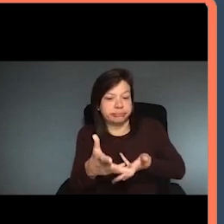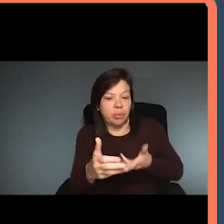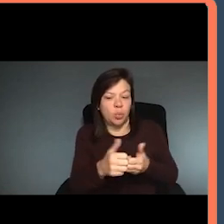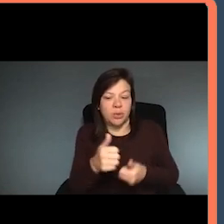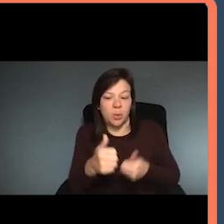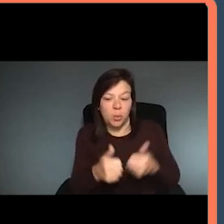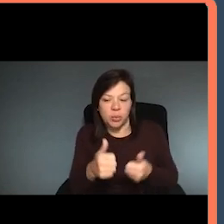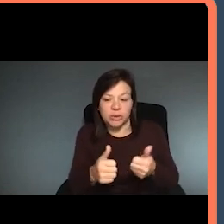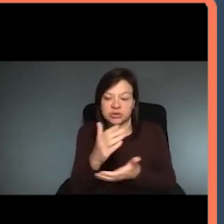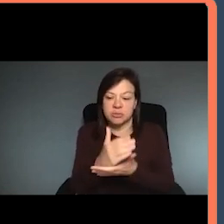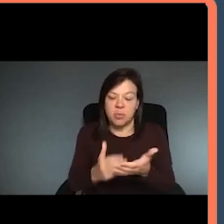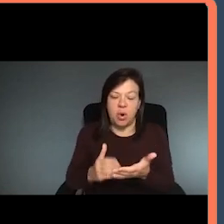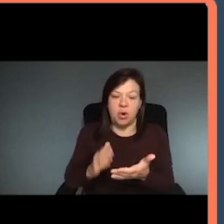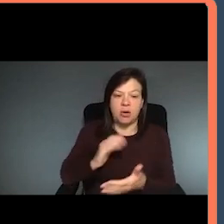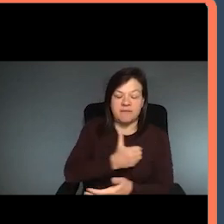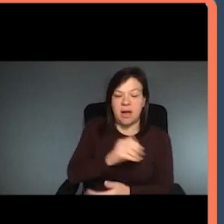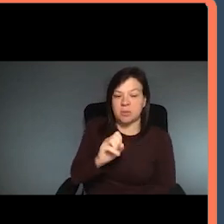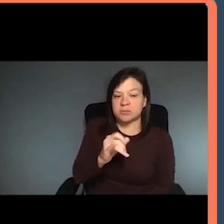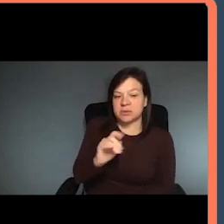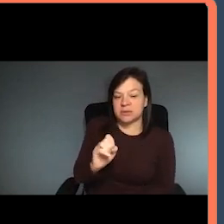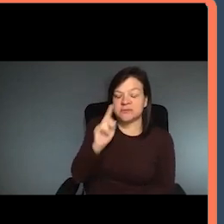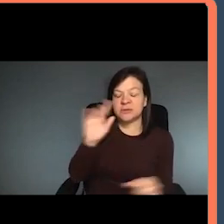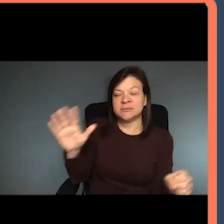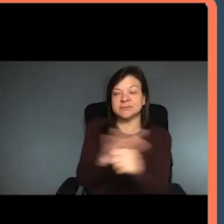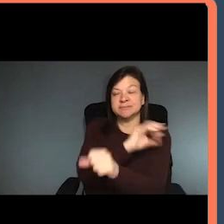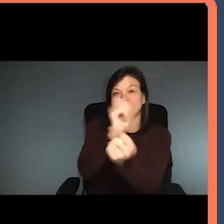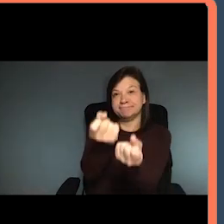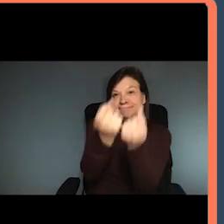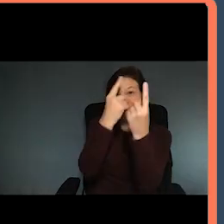OUR SITE TO GET THE FULL PICTURE.